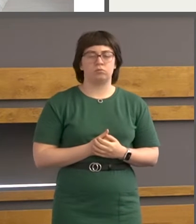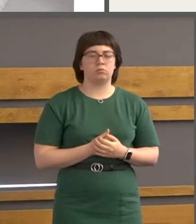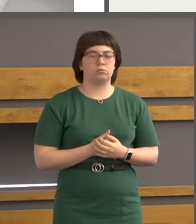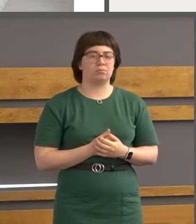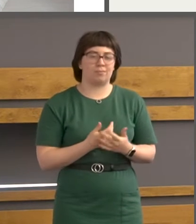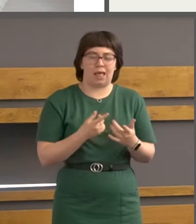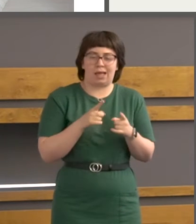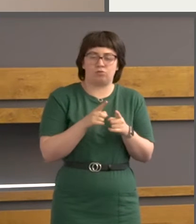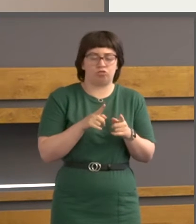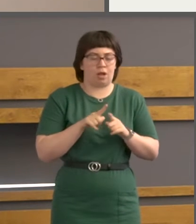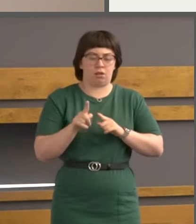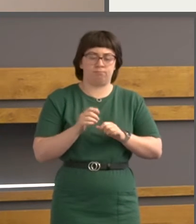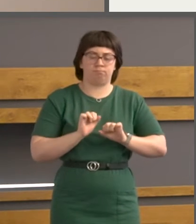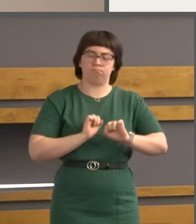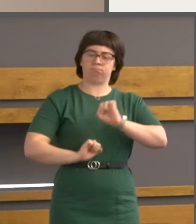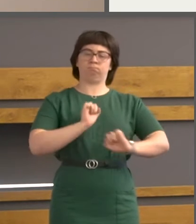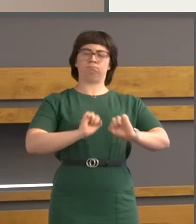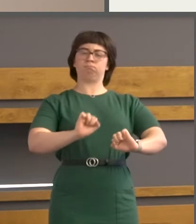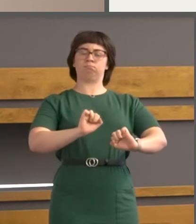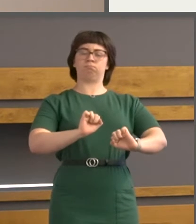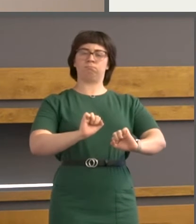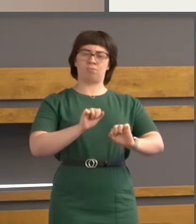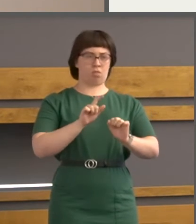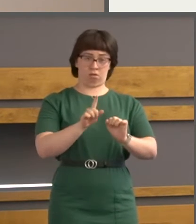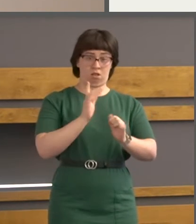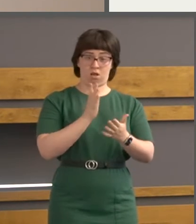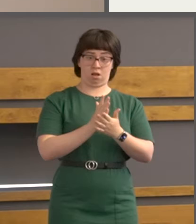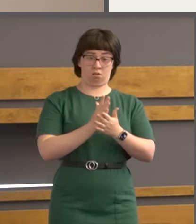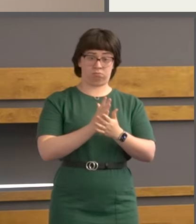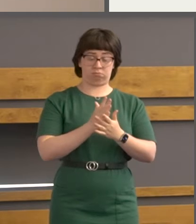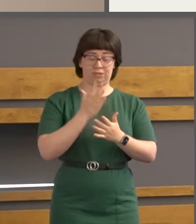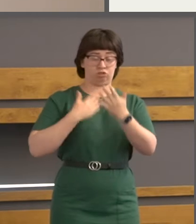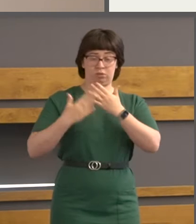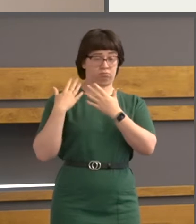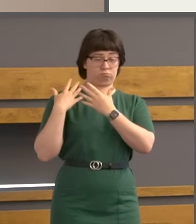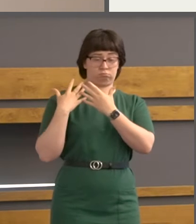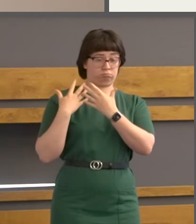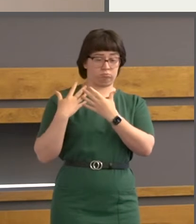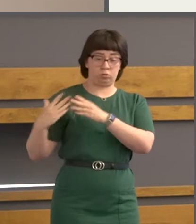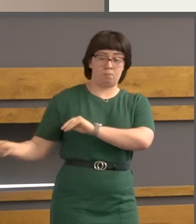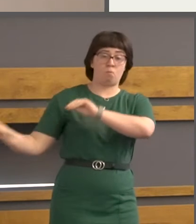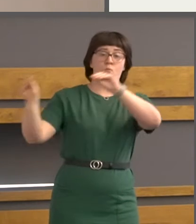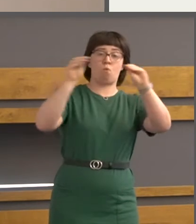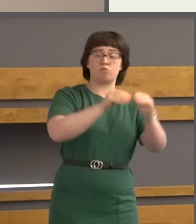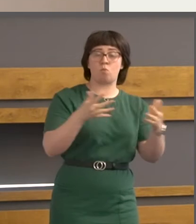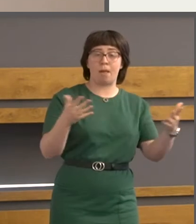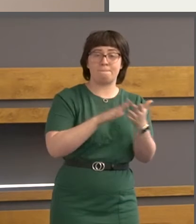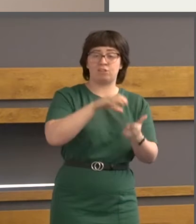sort of resistance to the fact that the entire textile industry had been moved to Manchester and Lancashire.